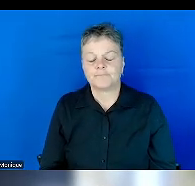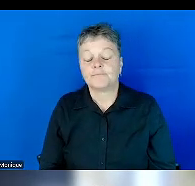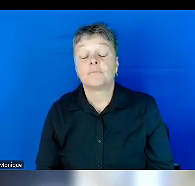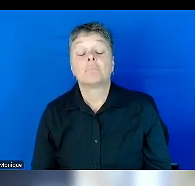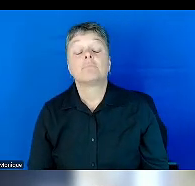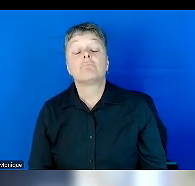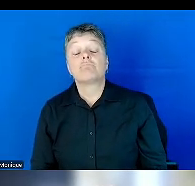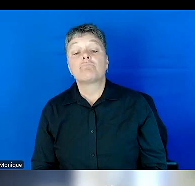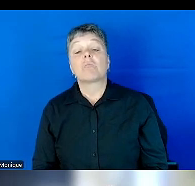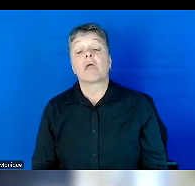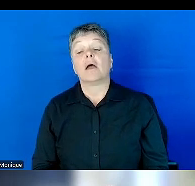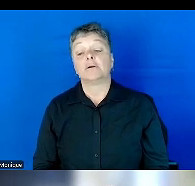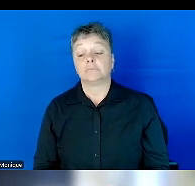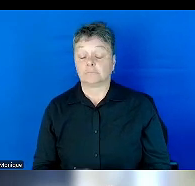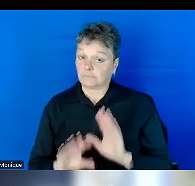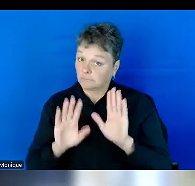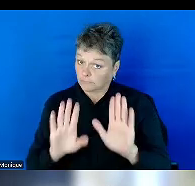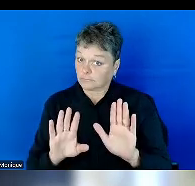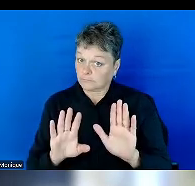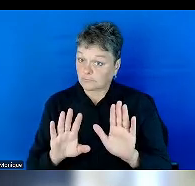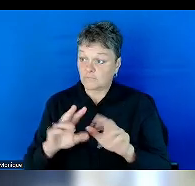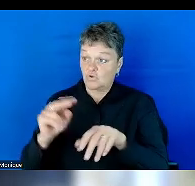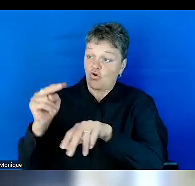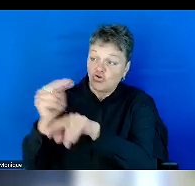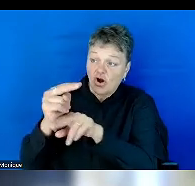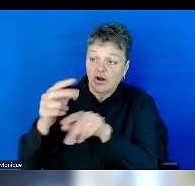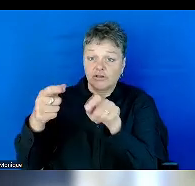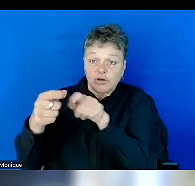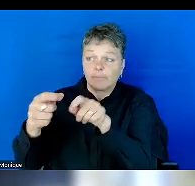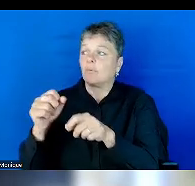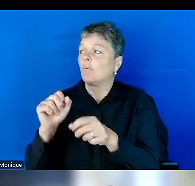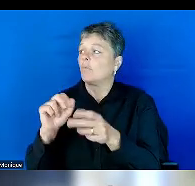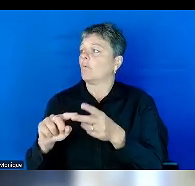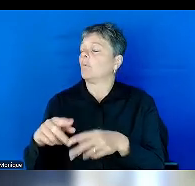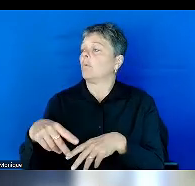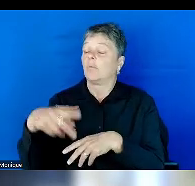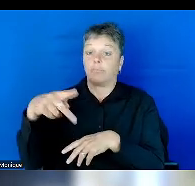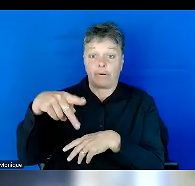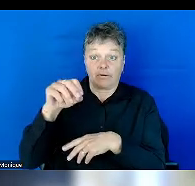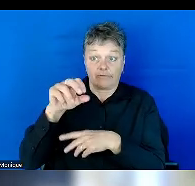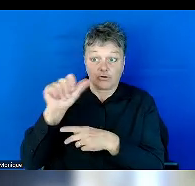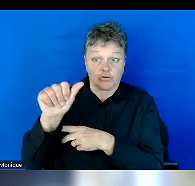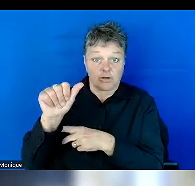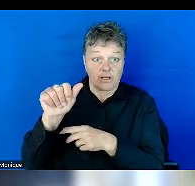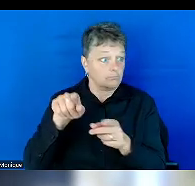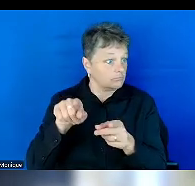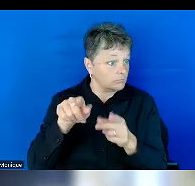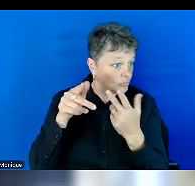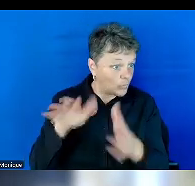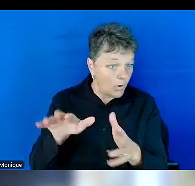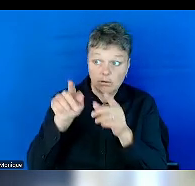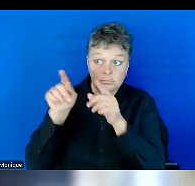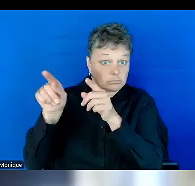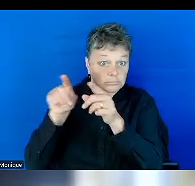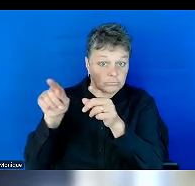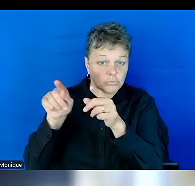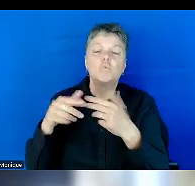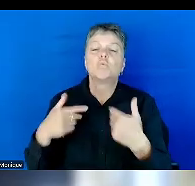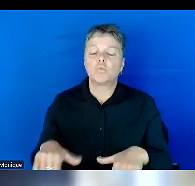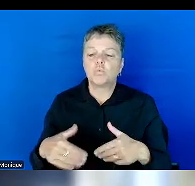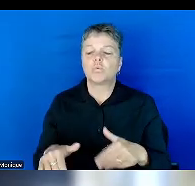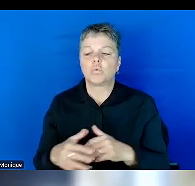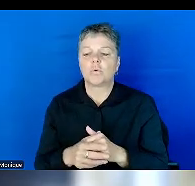removal of guardianship and removals of power of attorneys that means we do not give advice